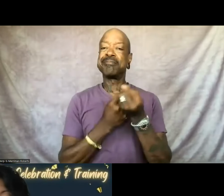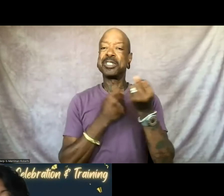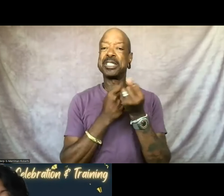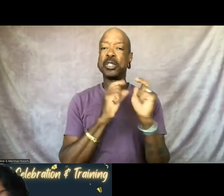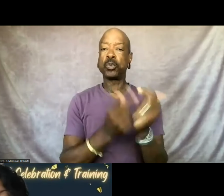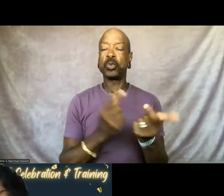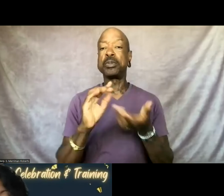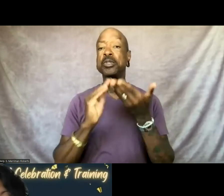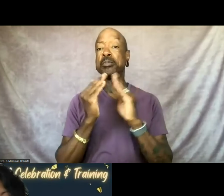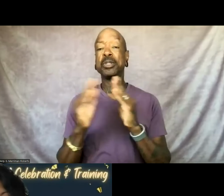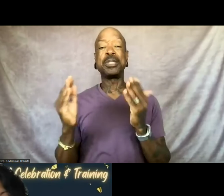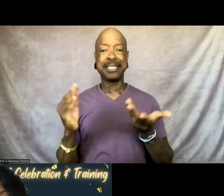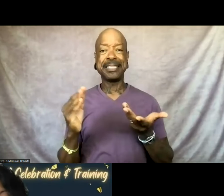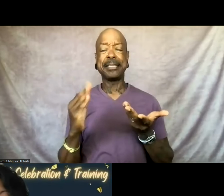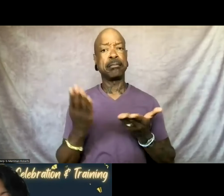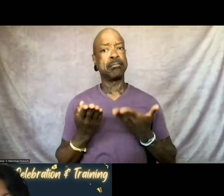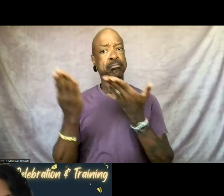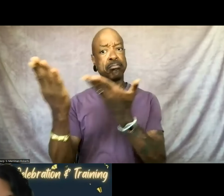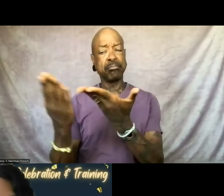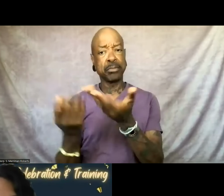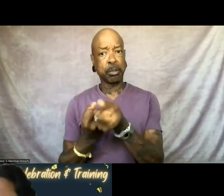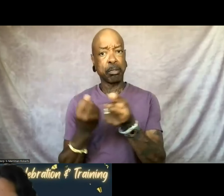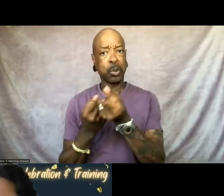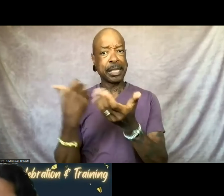like Jessica mentioned, it really was team work. It was